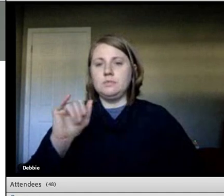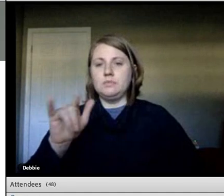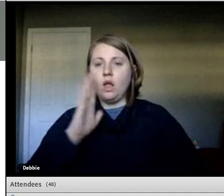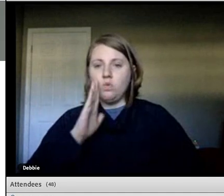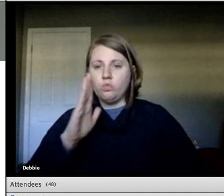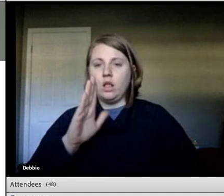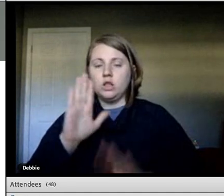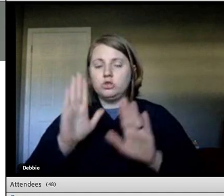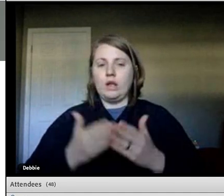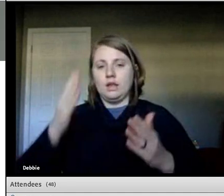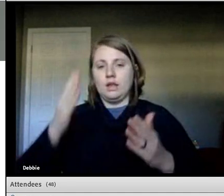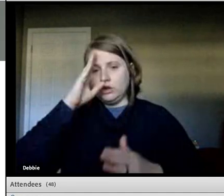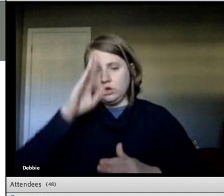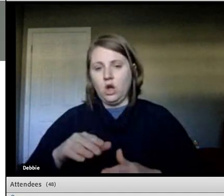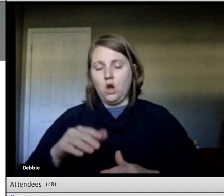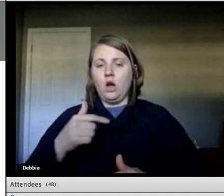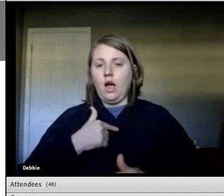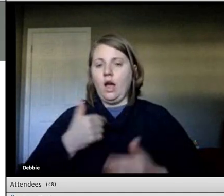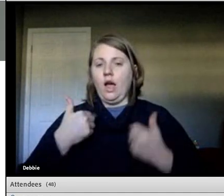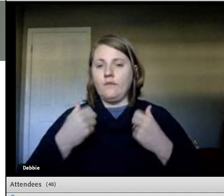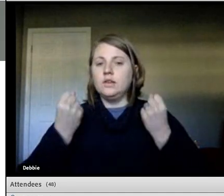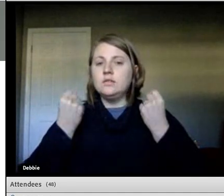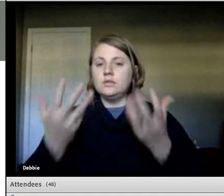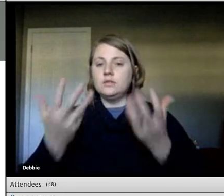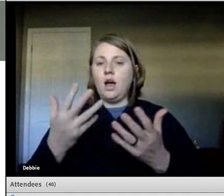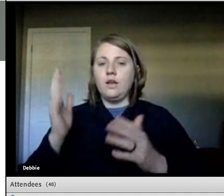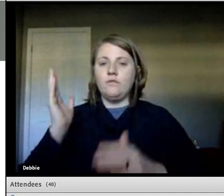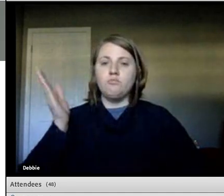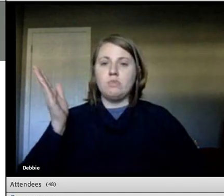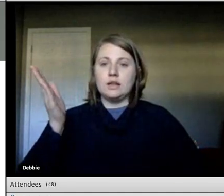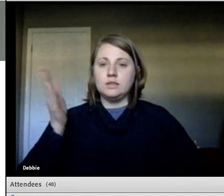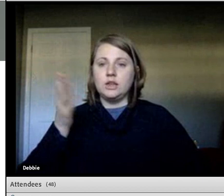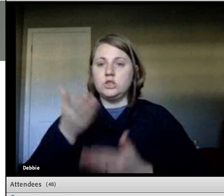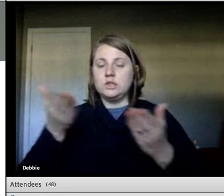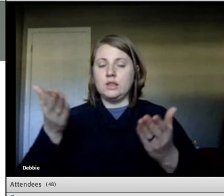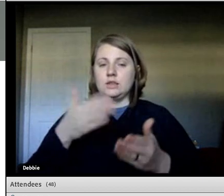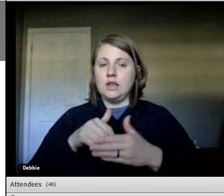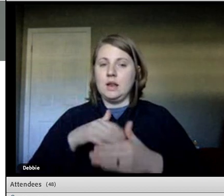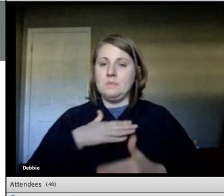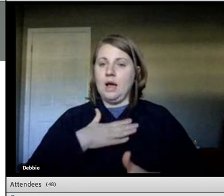I have a lot of presentations and stuff in mine, but I've hit the storage limit where I'm starting to --